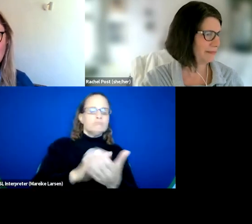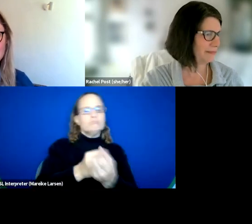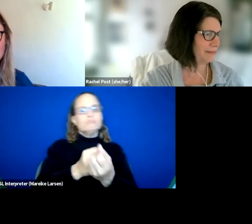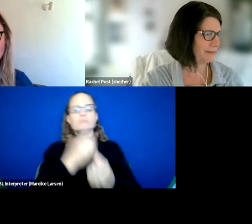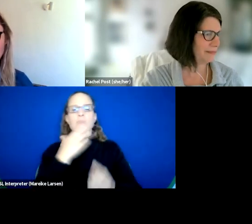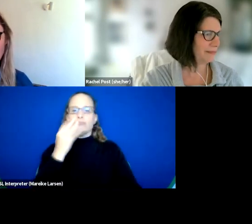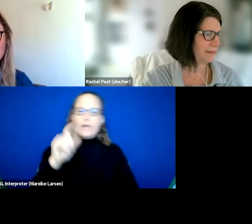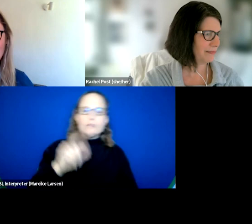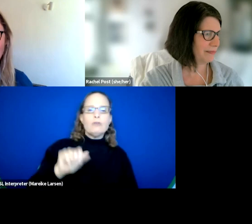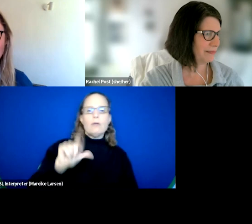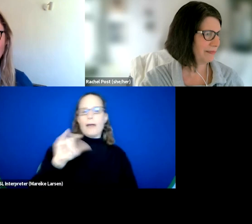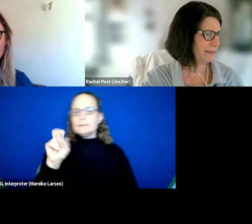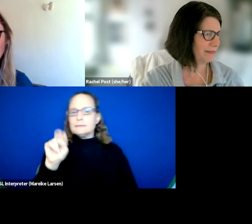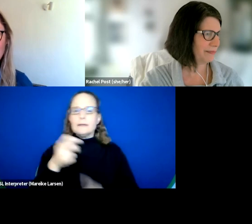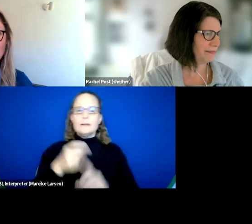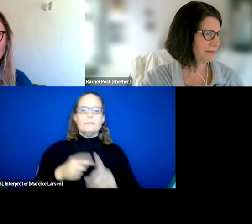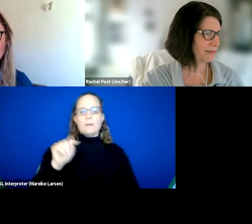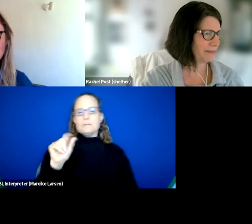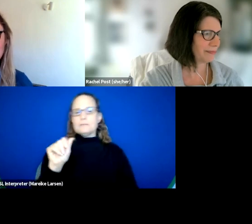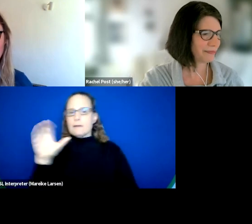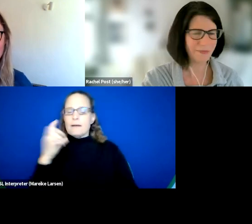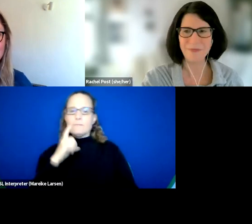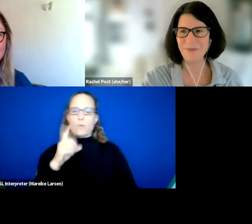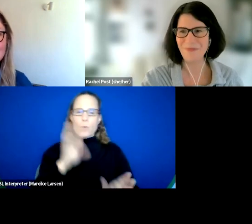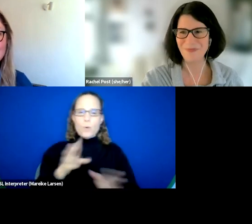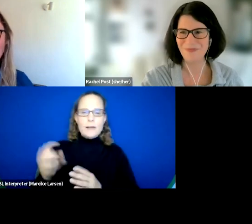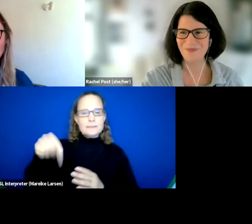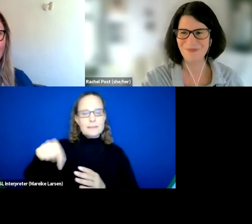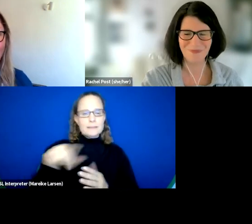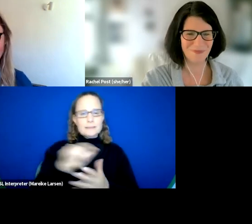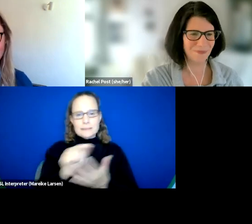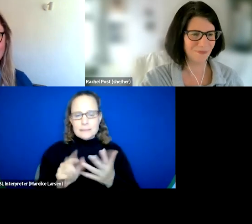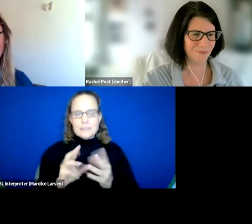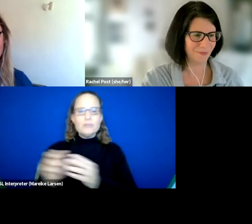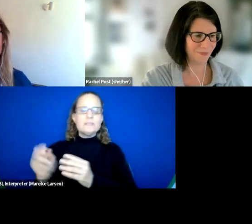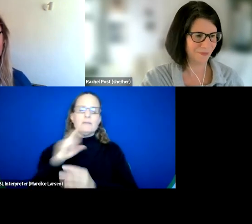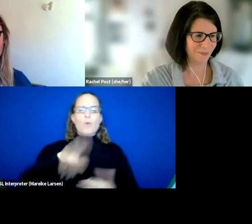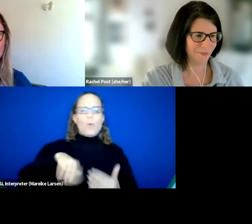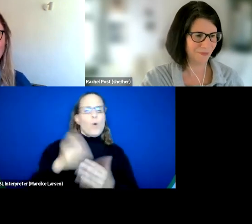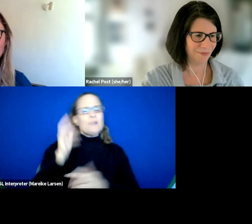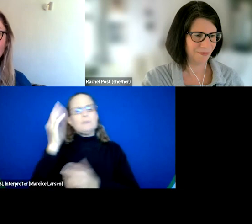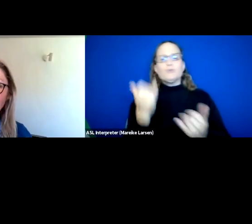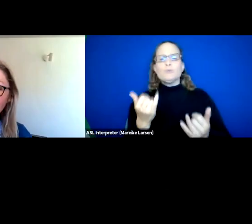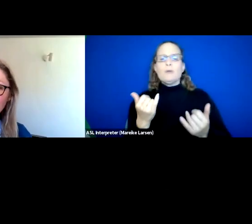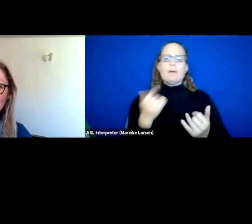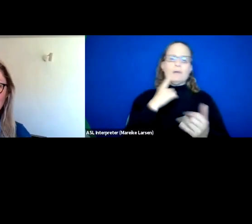and Allison from TAC for helping organize this entire series and for all of our speakers today for sharing your time